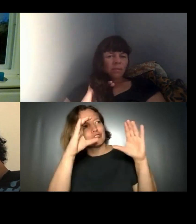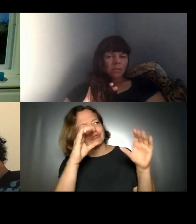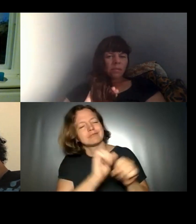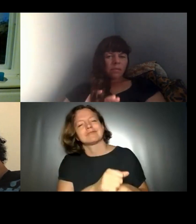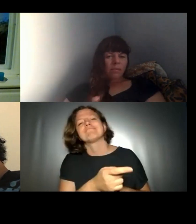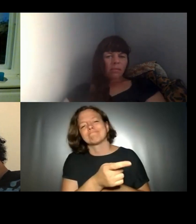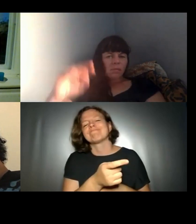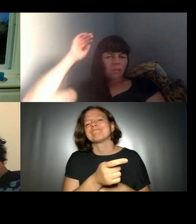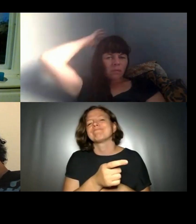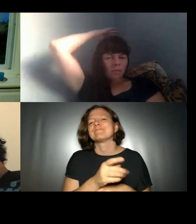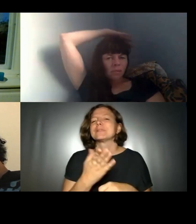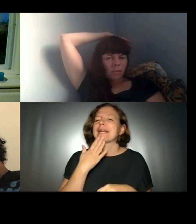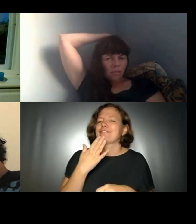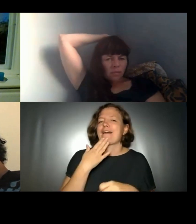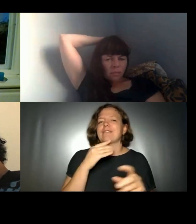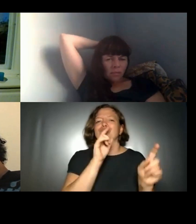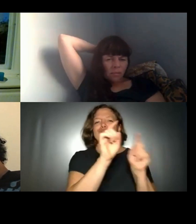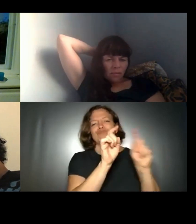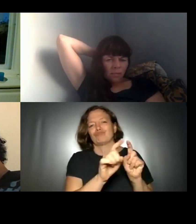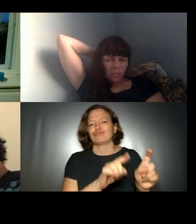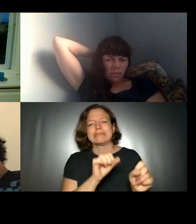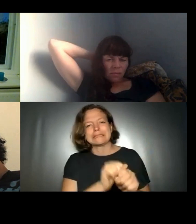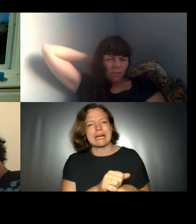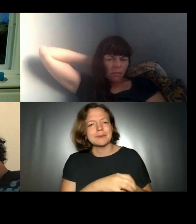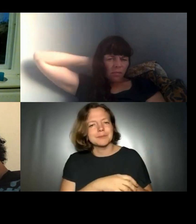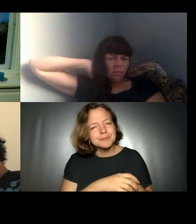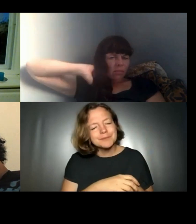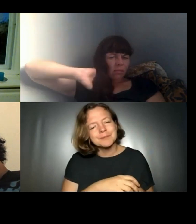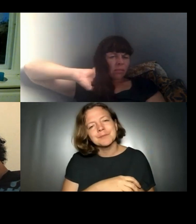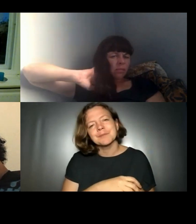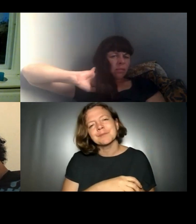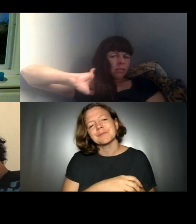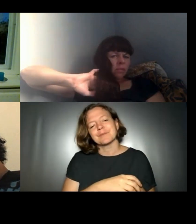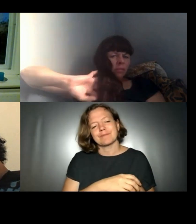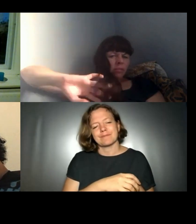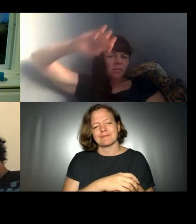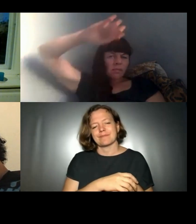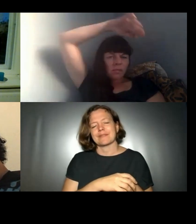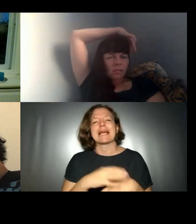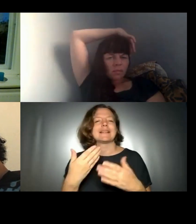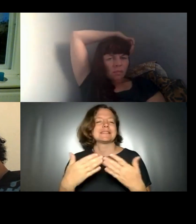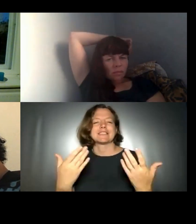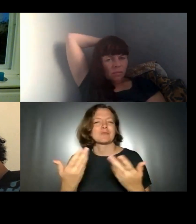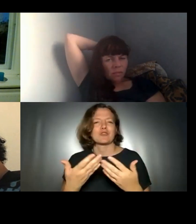Especially if you don't live like - for me, it always feels like, for example, if you live in the UK,